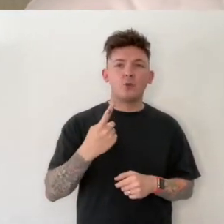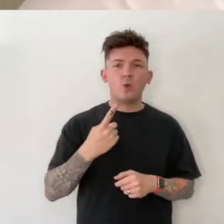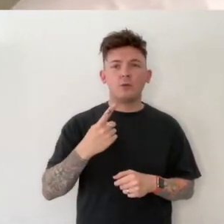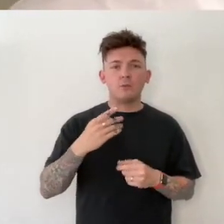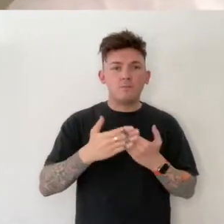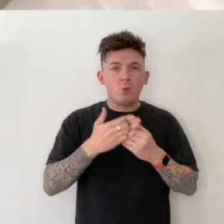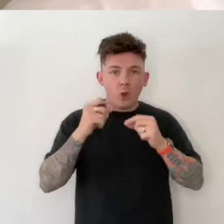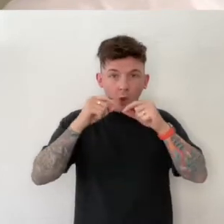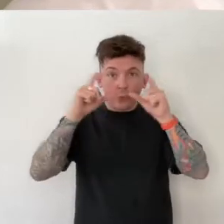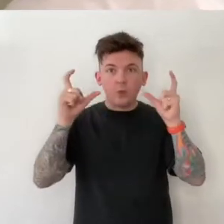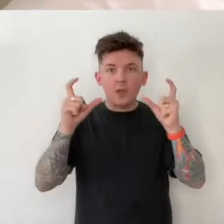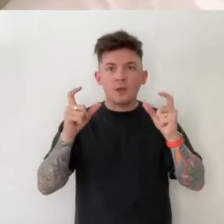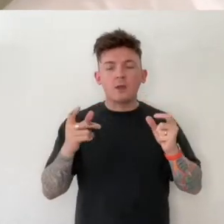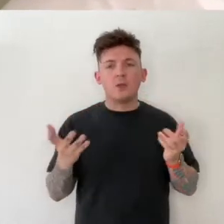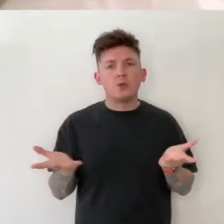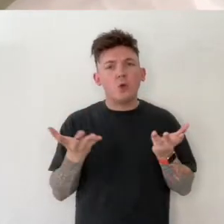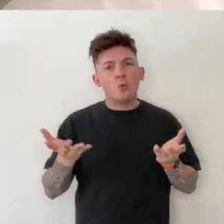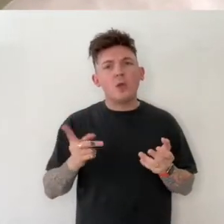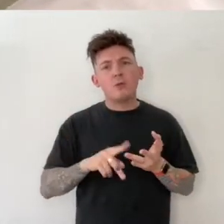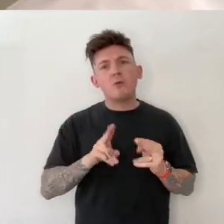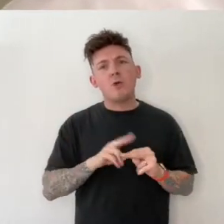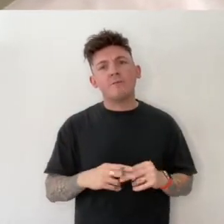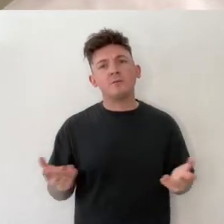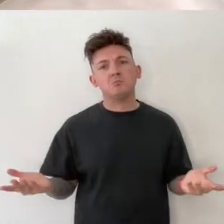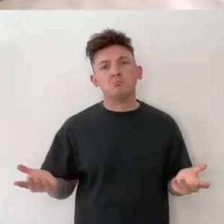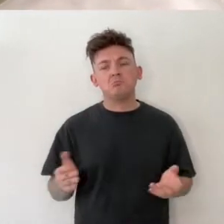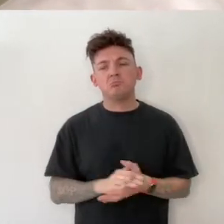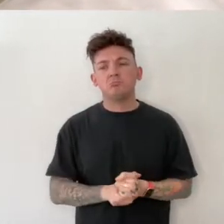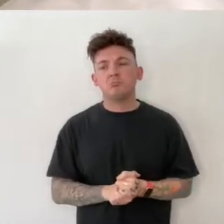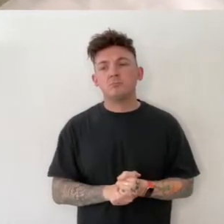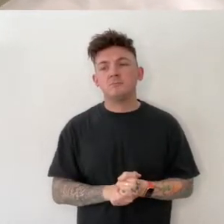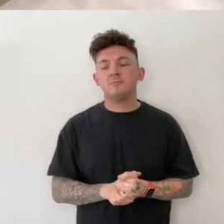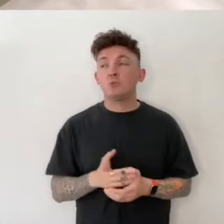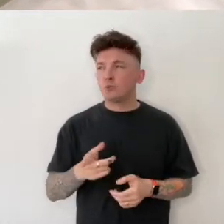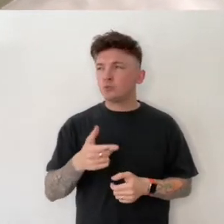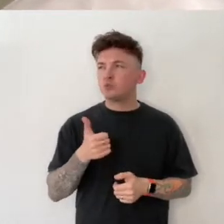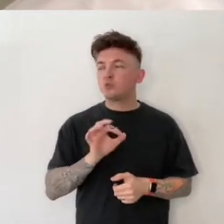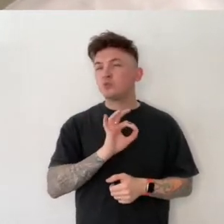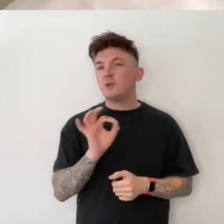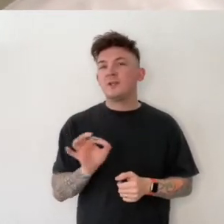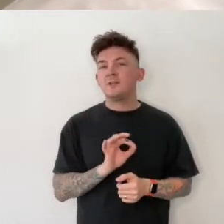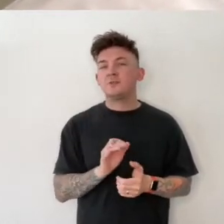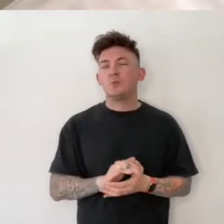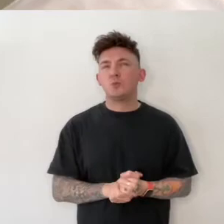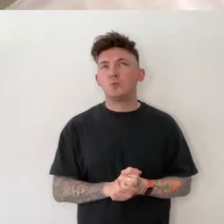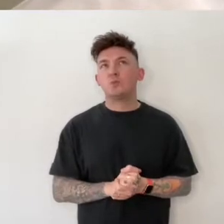like everyone that's watching this video to to be aware of?" good question, good question.